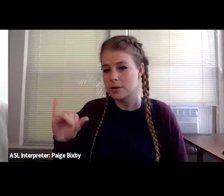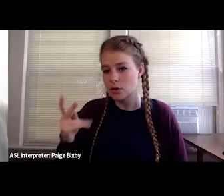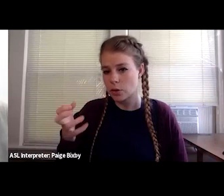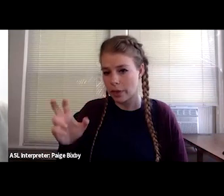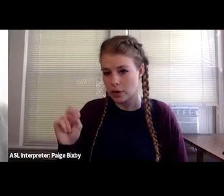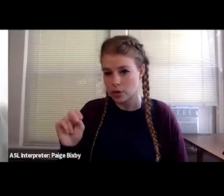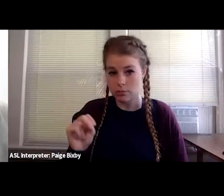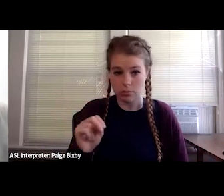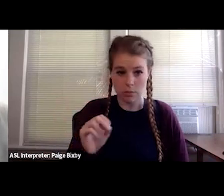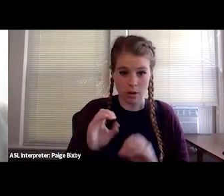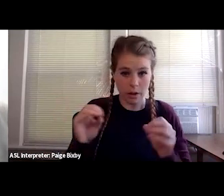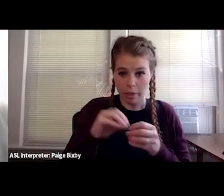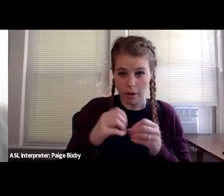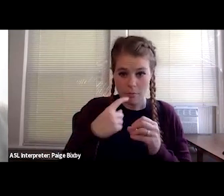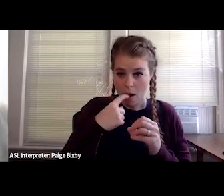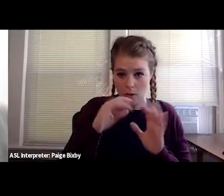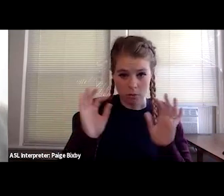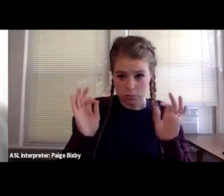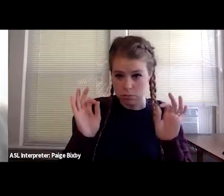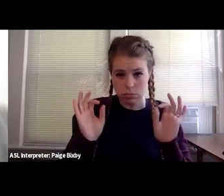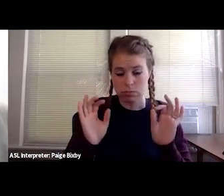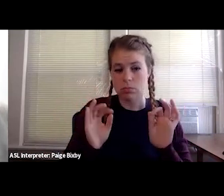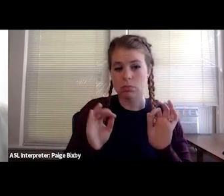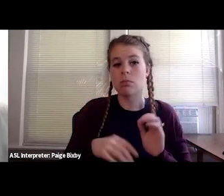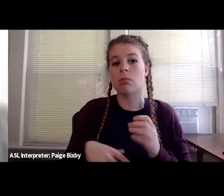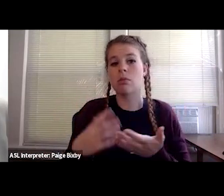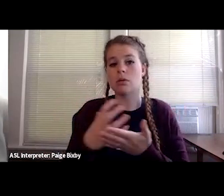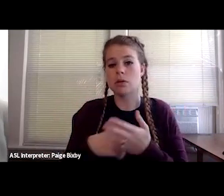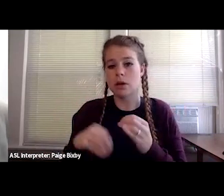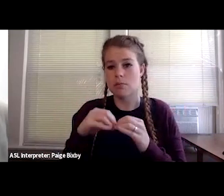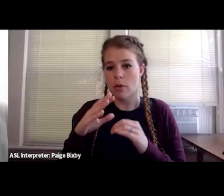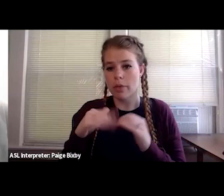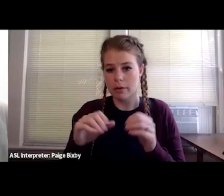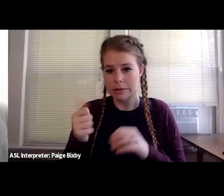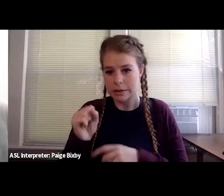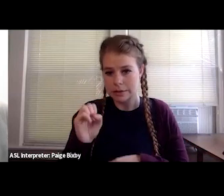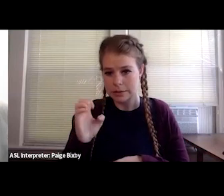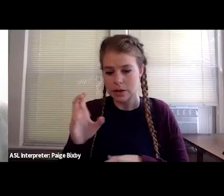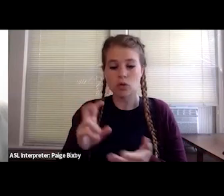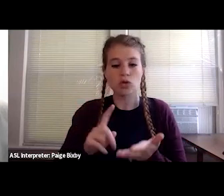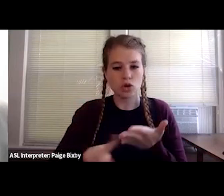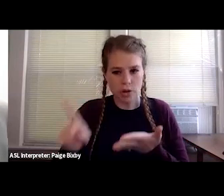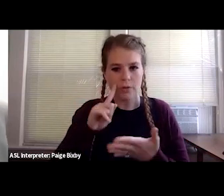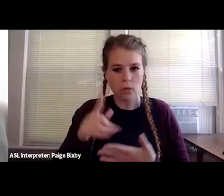and we're taking the time, no more than 10 seconds to check for breathing and a pulse, right?